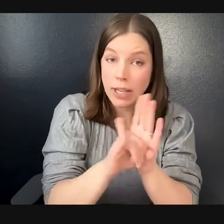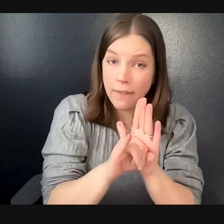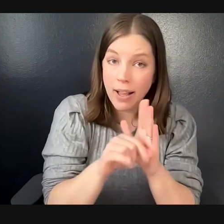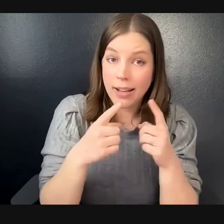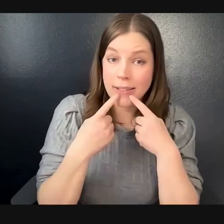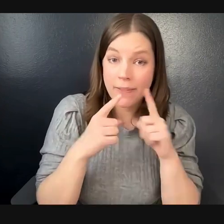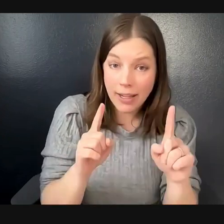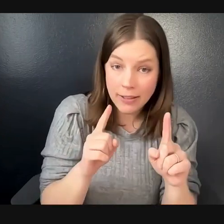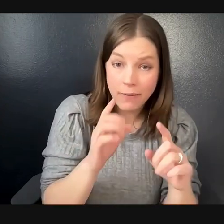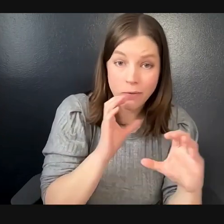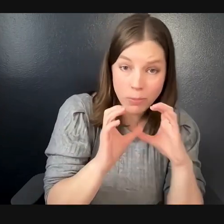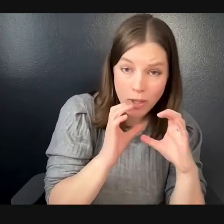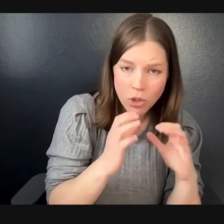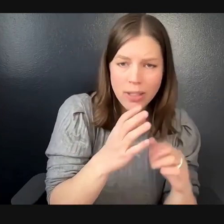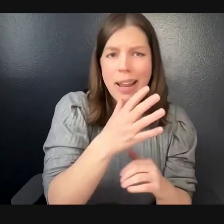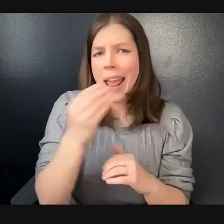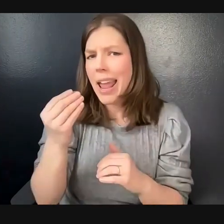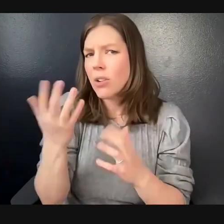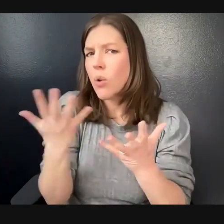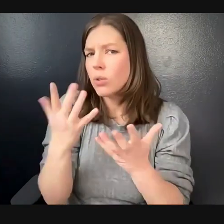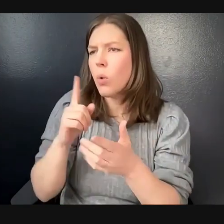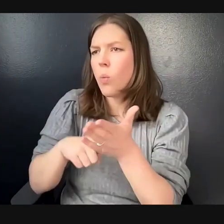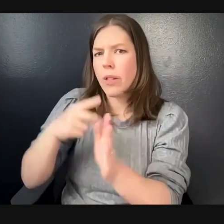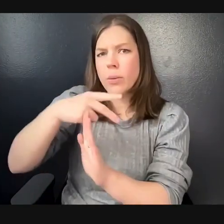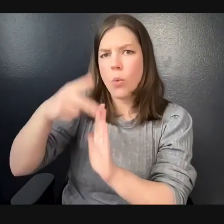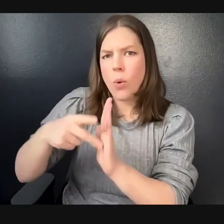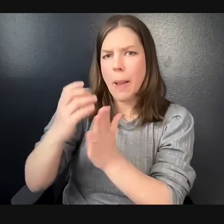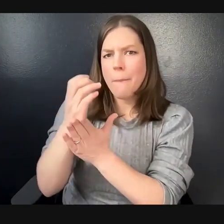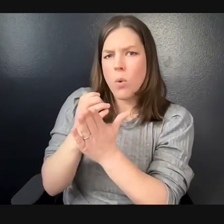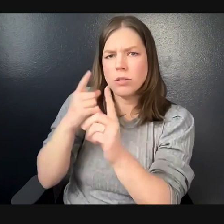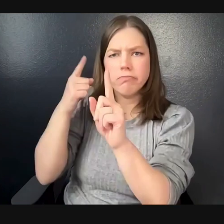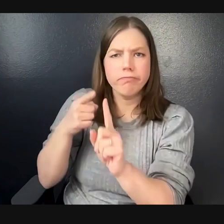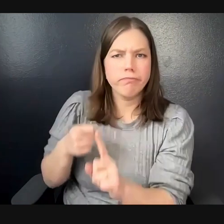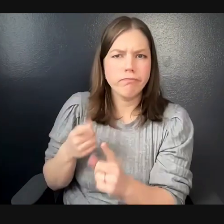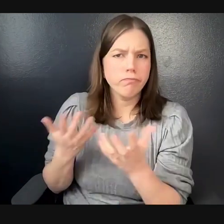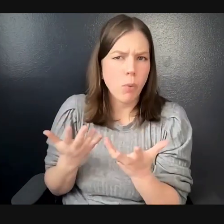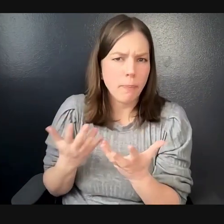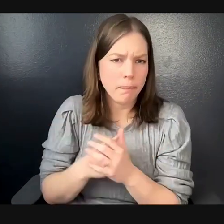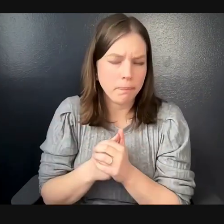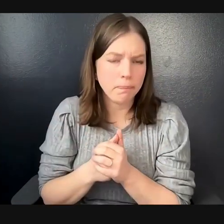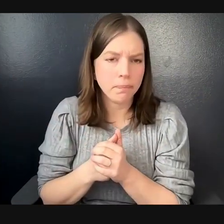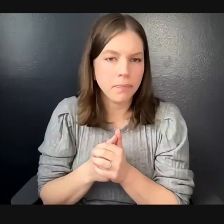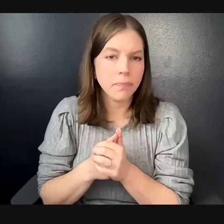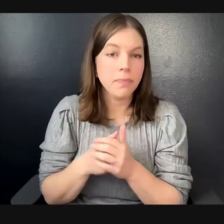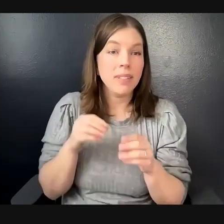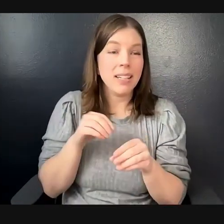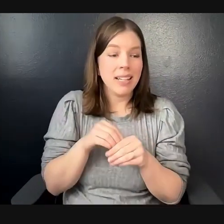you identify as effective communication, and the course or the program objectives.